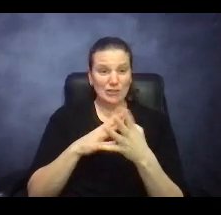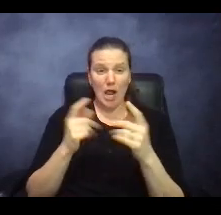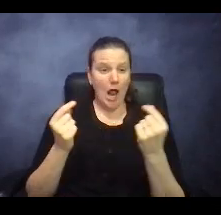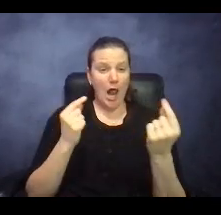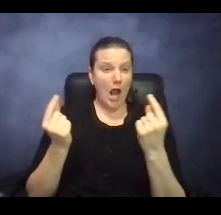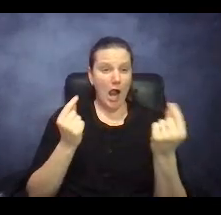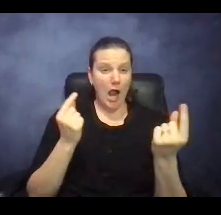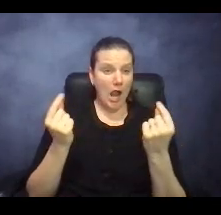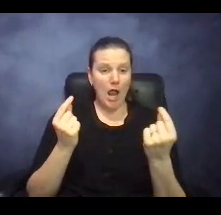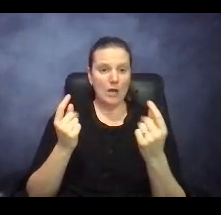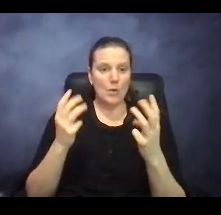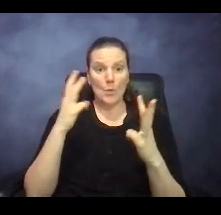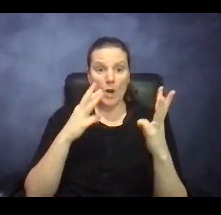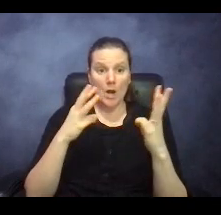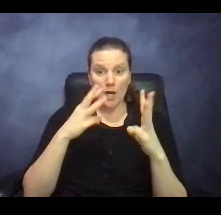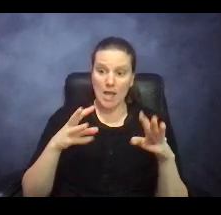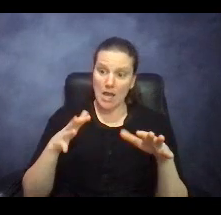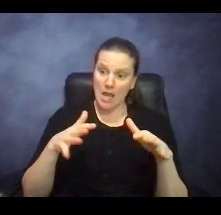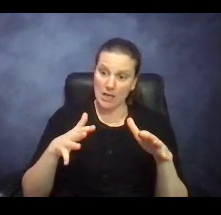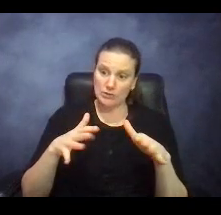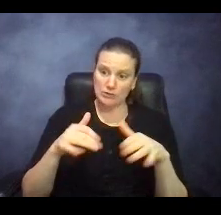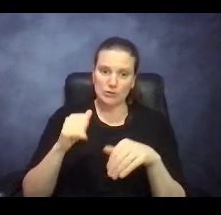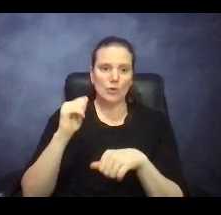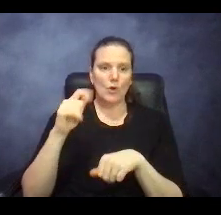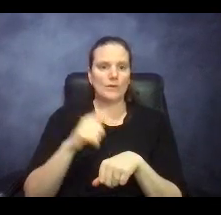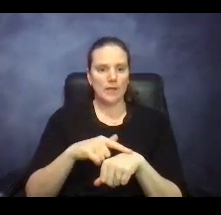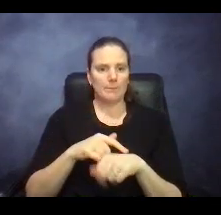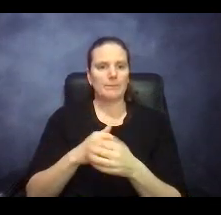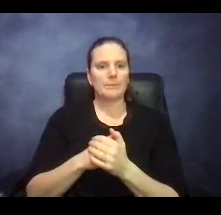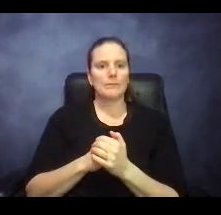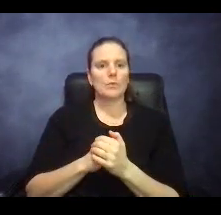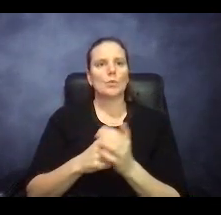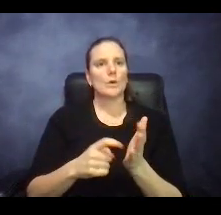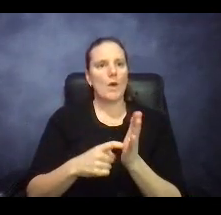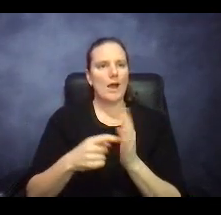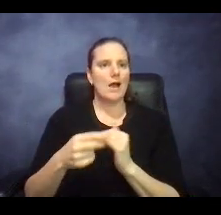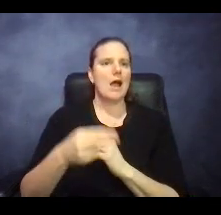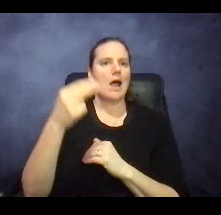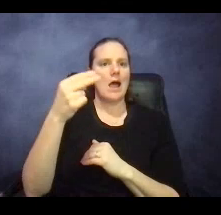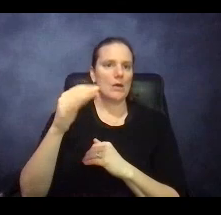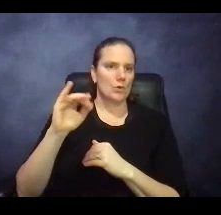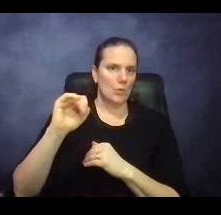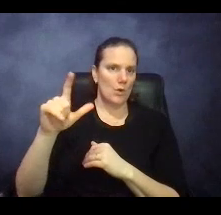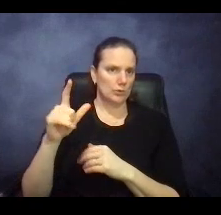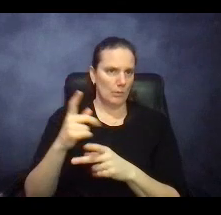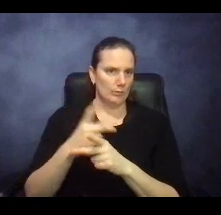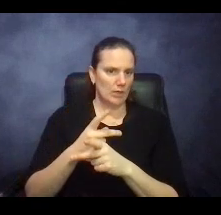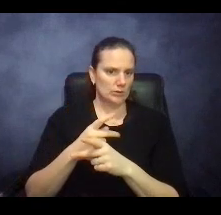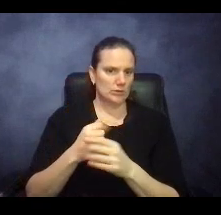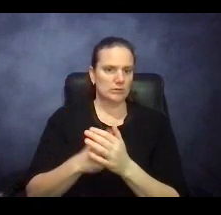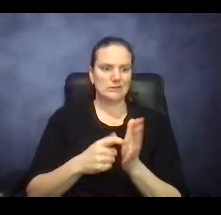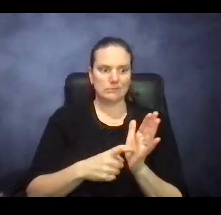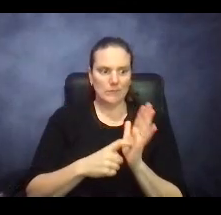and you're worried and anxious all the time, you are requiring high cortisol production from your body. You're just demanding high cortisol.